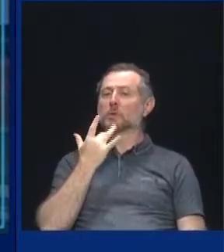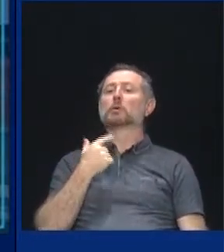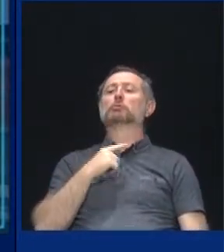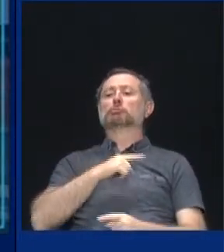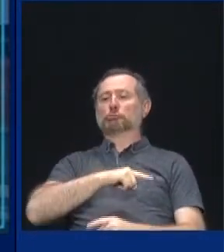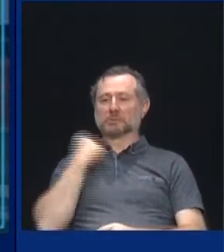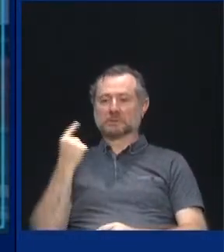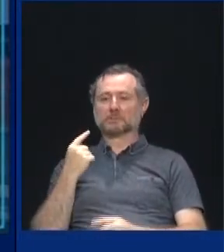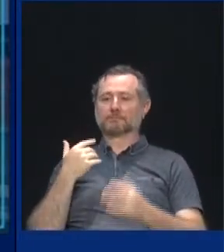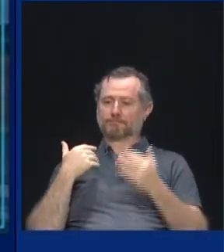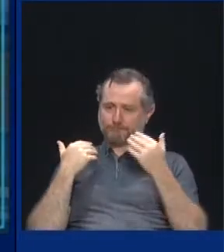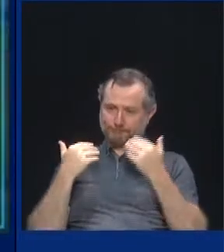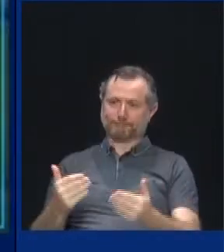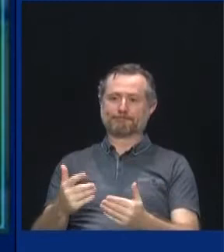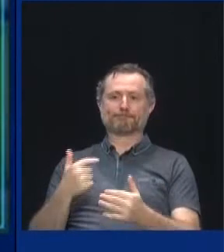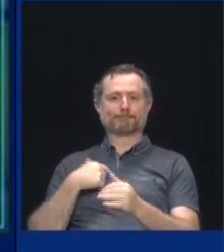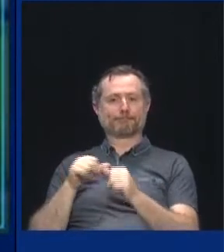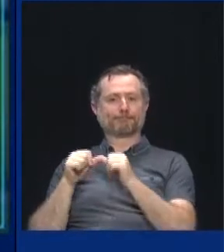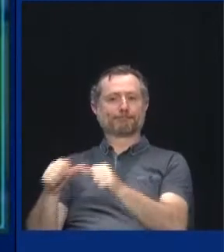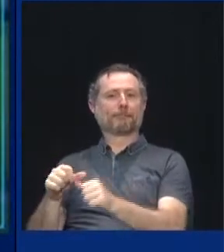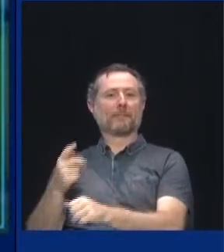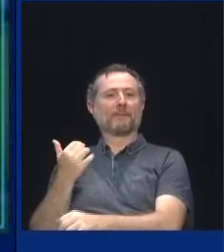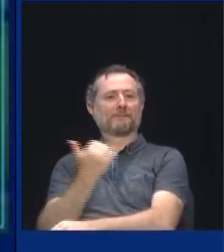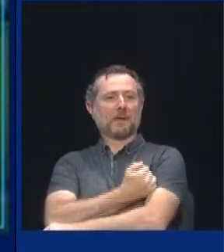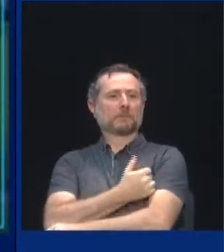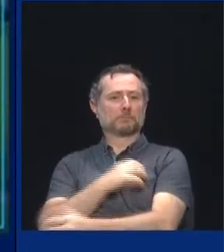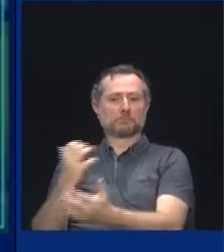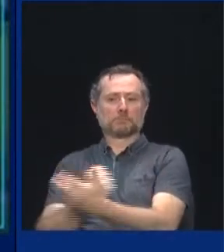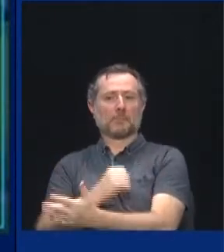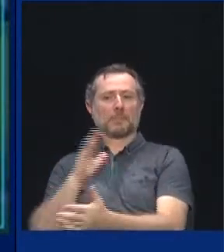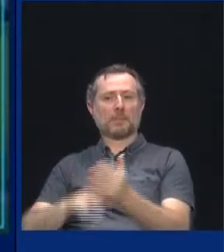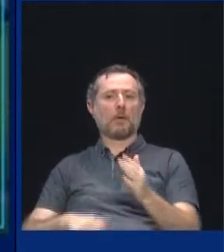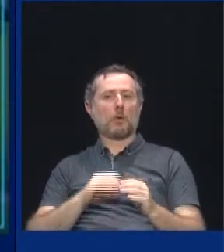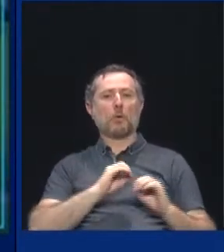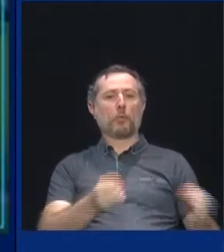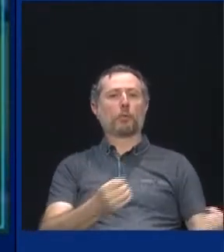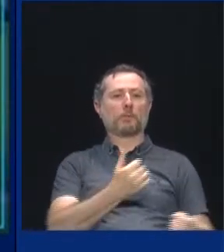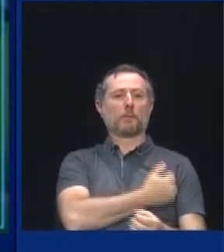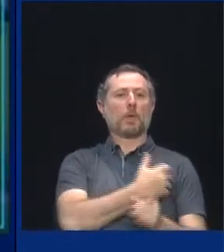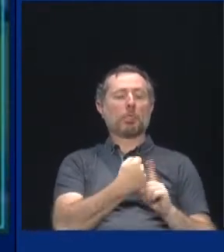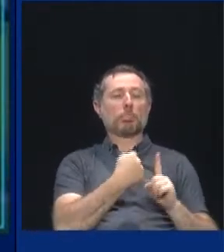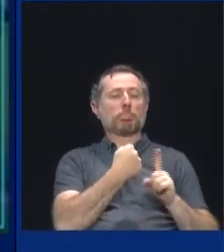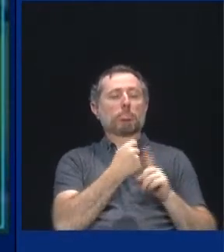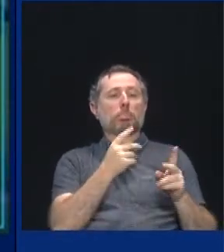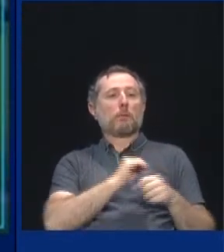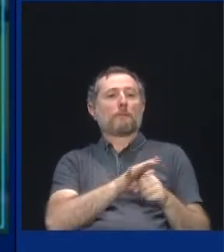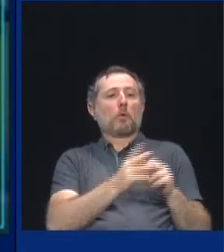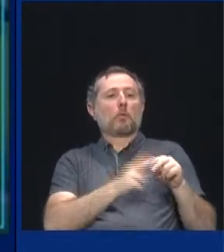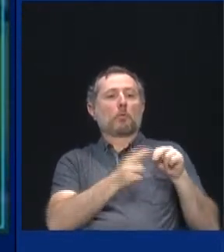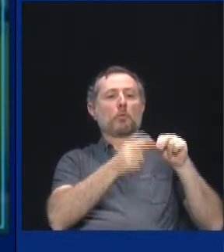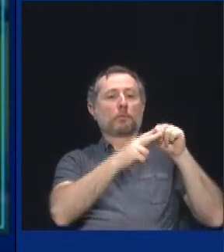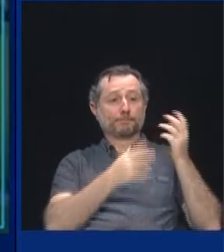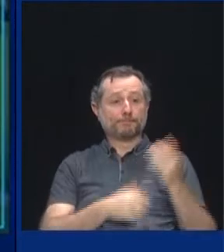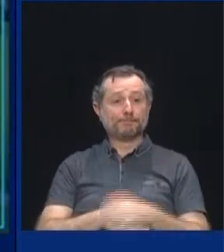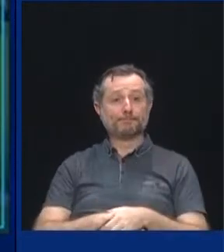AND I WOULD RATHER TAKE MY CHANCES WITH A LONG-TERM CONSEQUENCES OF THE VACCINE THAN WITH THE LONG-TERM CONSEQUENCES